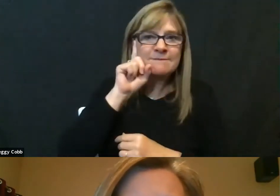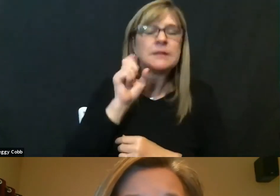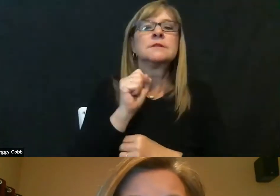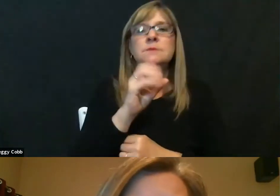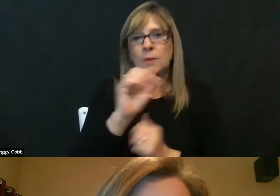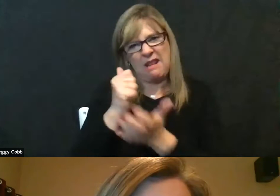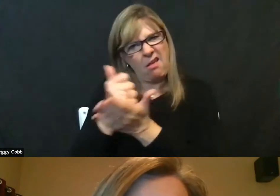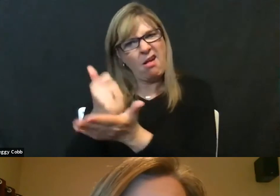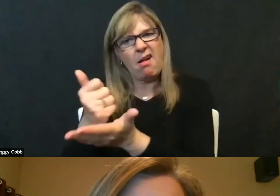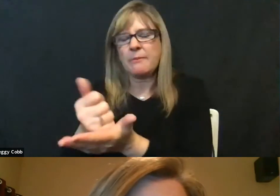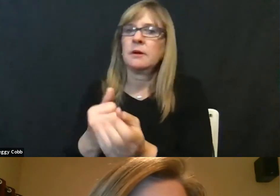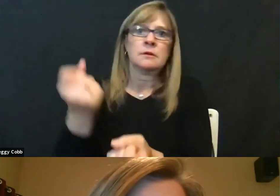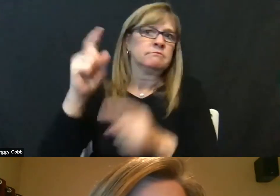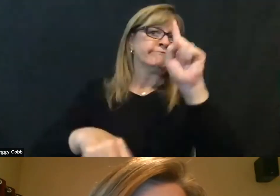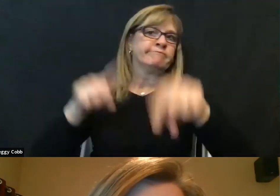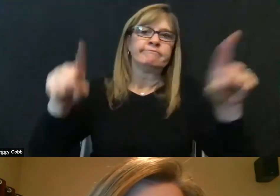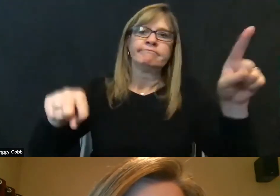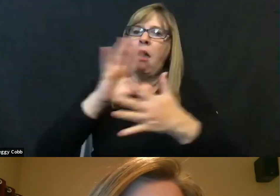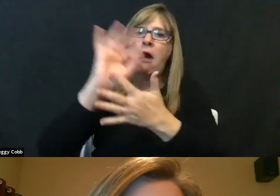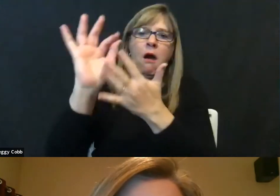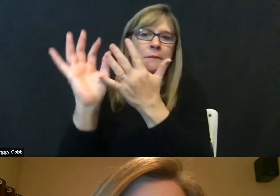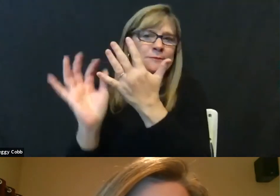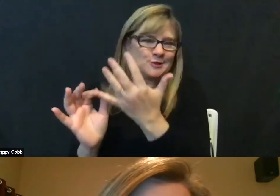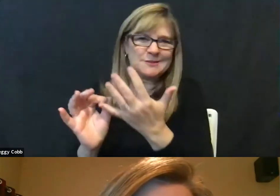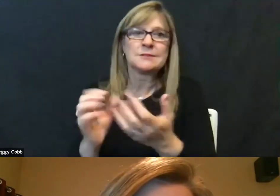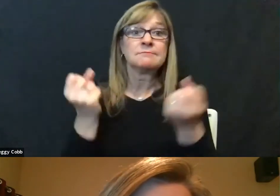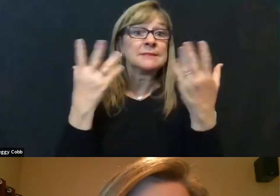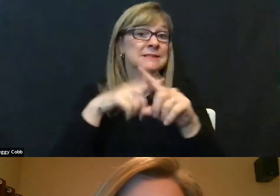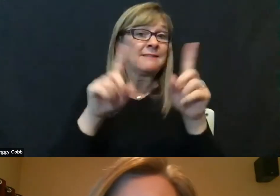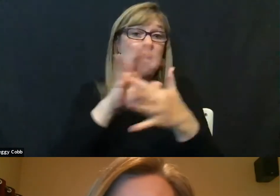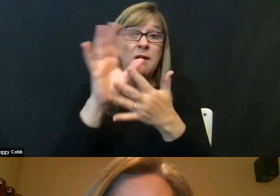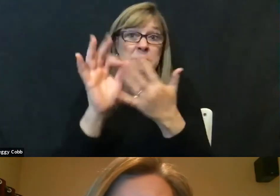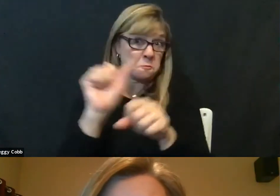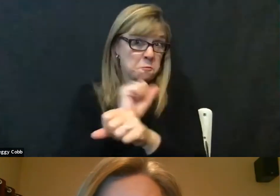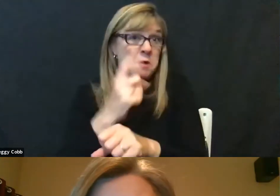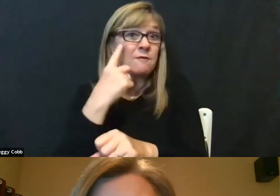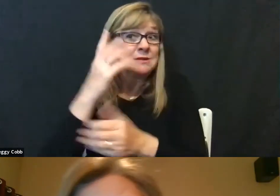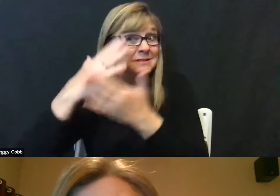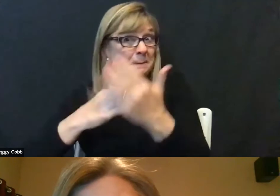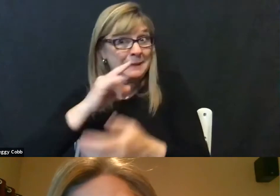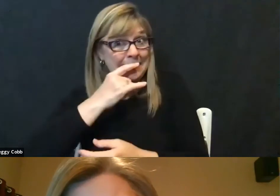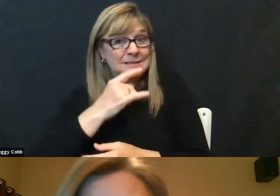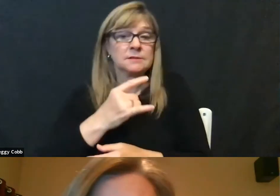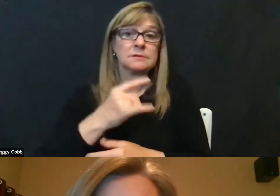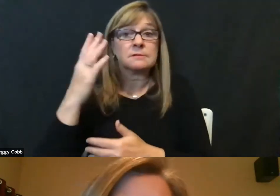There's a variety of options and different different options work better for some kids and not as good for others and then there's